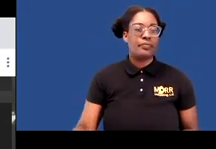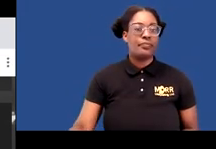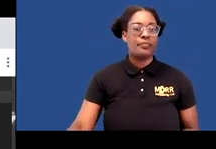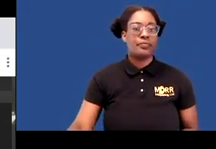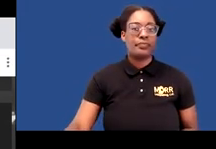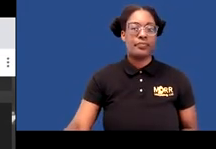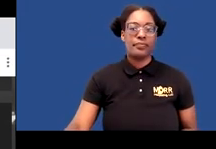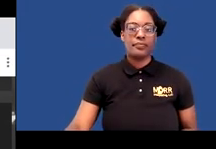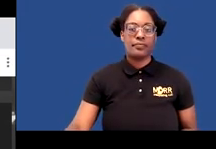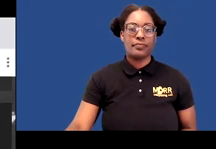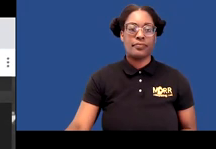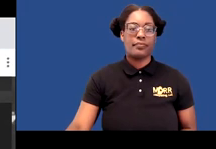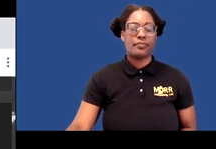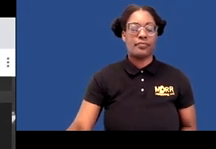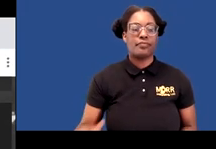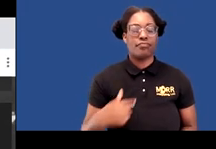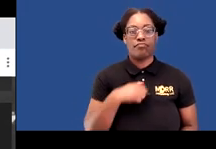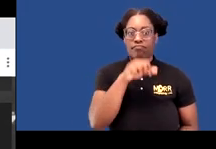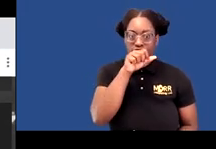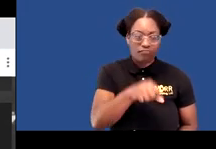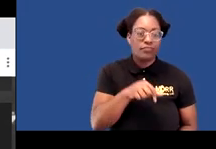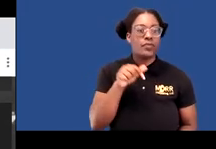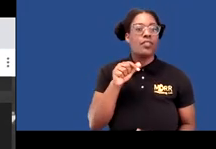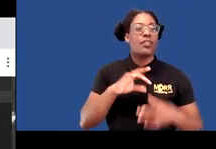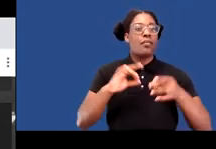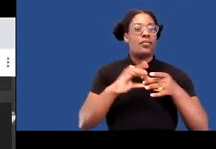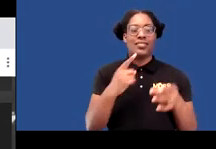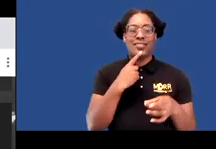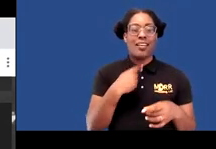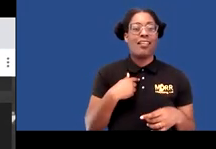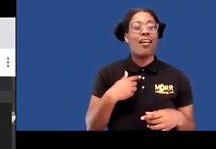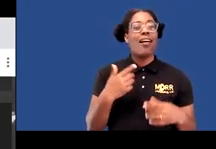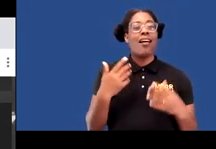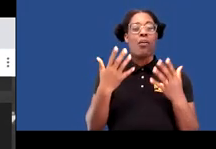I love this one. "I hope to see that our center becomes not only a place of learning,